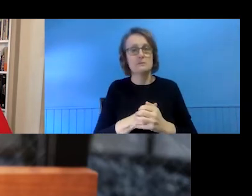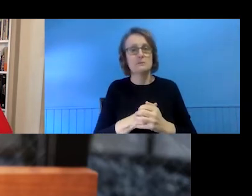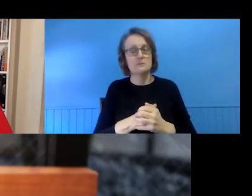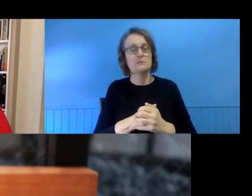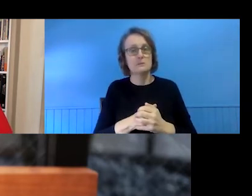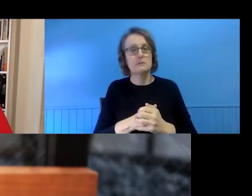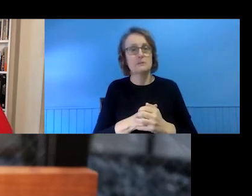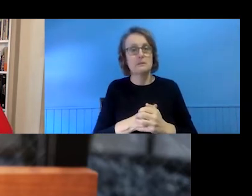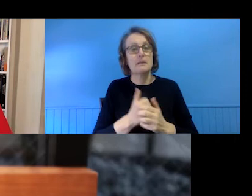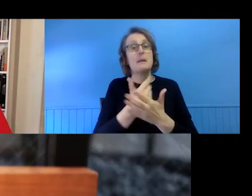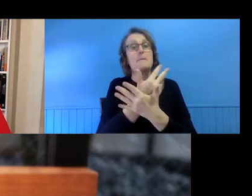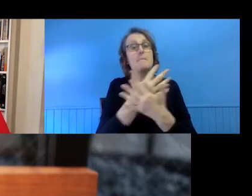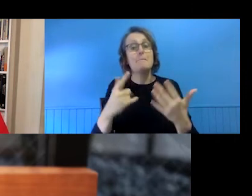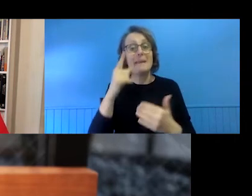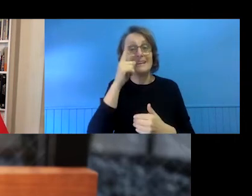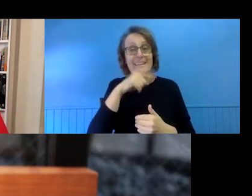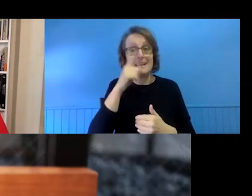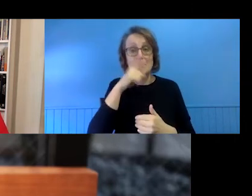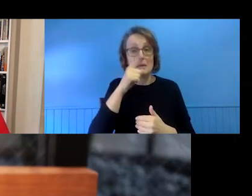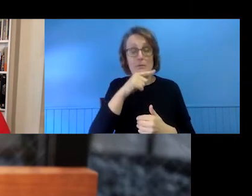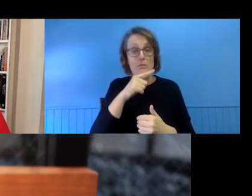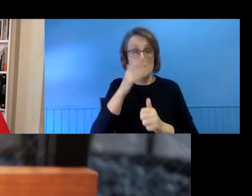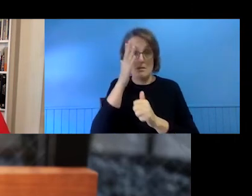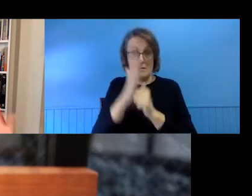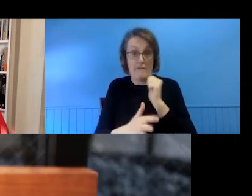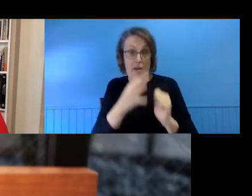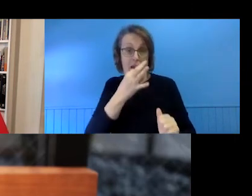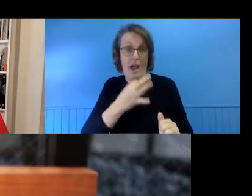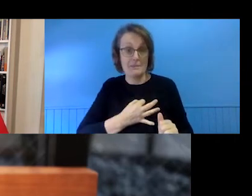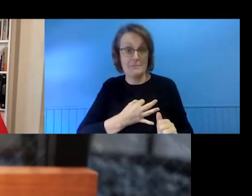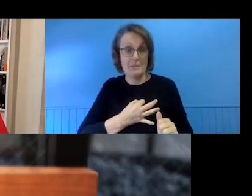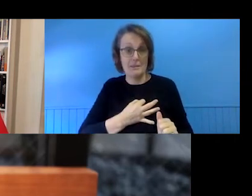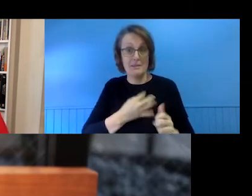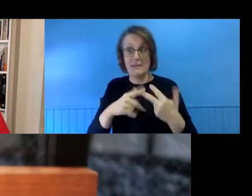those people completely neglected to ask whether or not we were OK, or